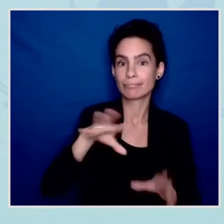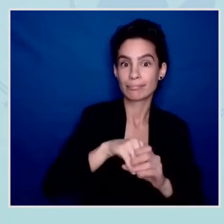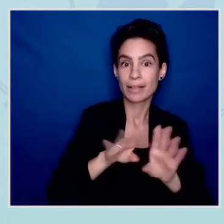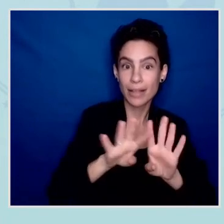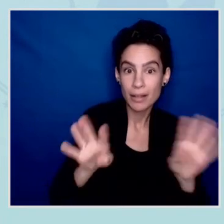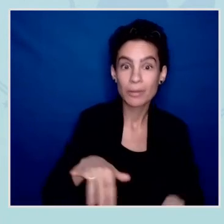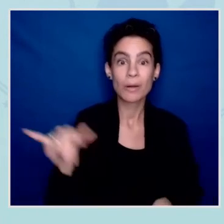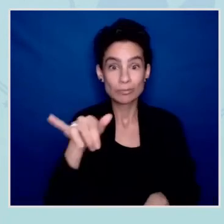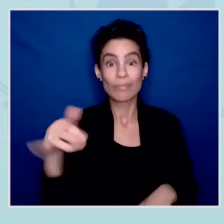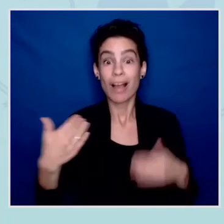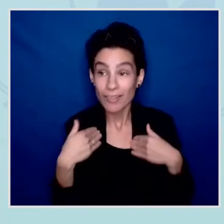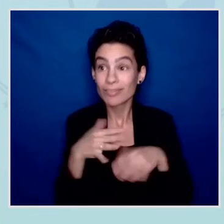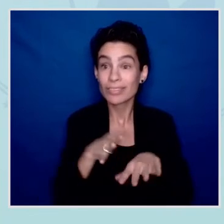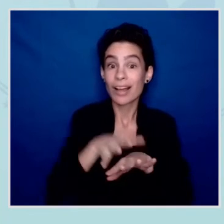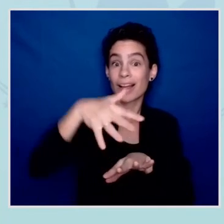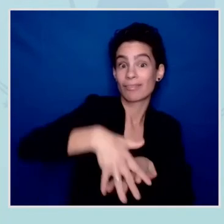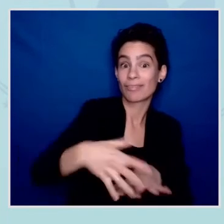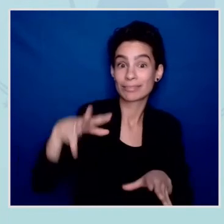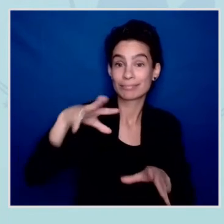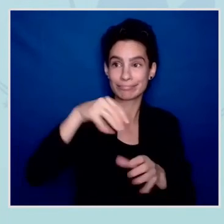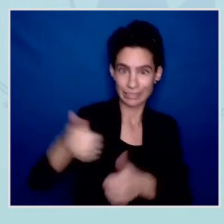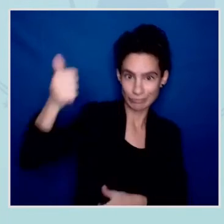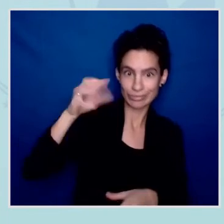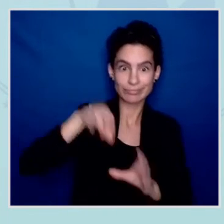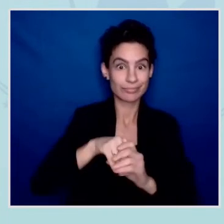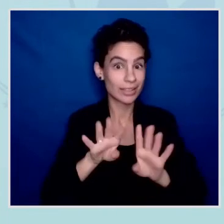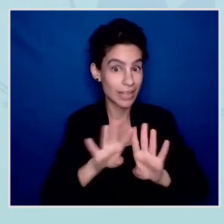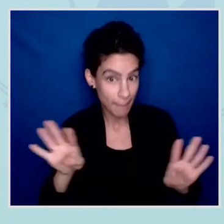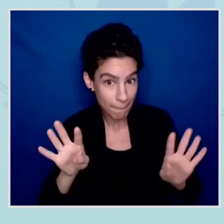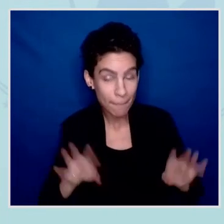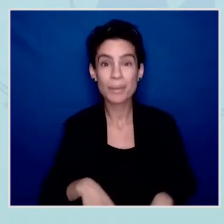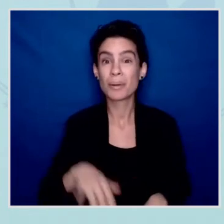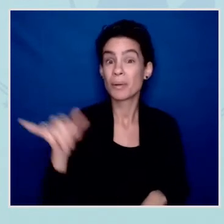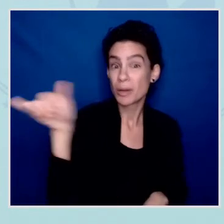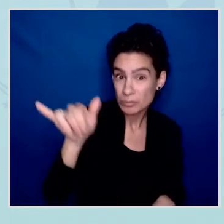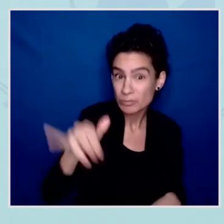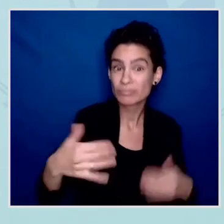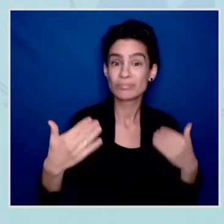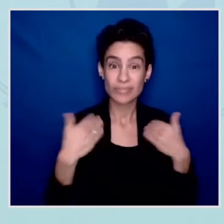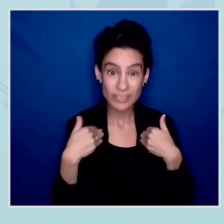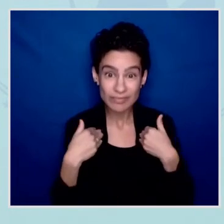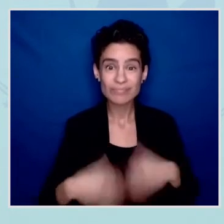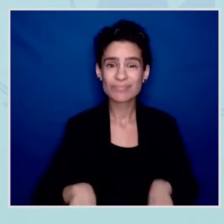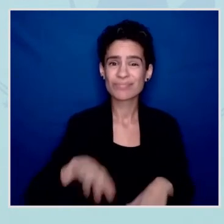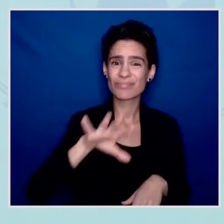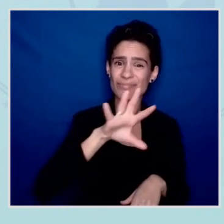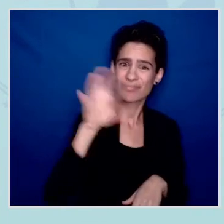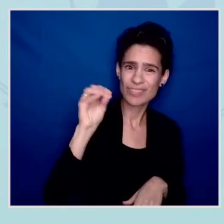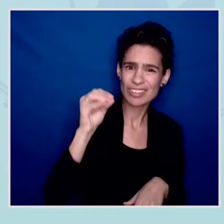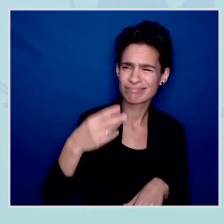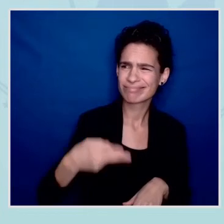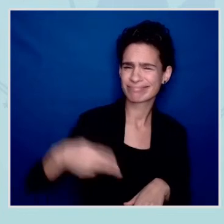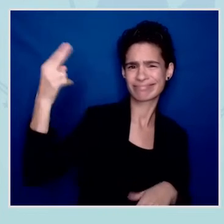CABINET. AND, IT HAS MORE THAN A DOZEN HISTORY MAKING APPOINTMENTS INCLUDING THE FIRST WOMAN SECRETARY OF TREASURY, THE FIRST AFRICAN-AMERICAN DEFENSE